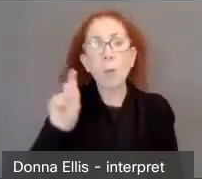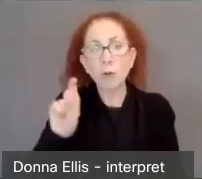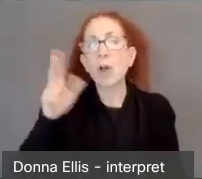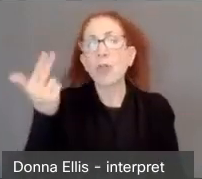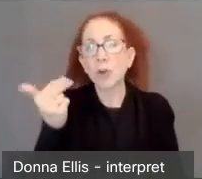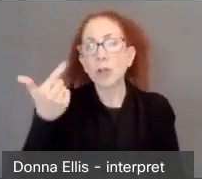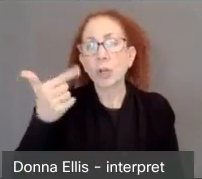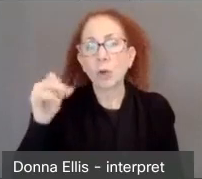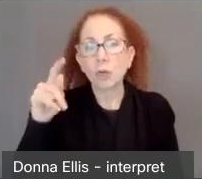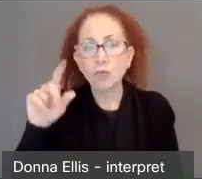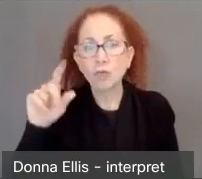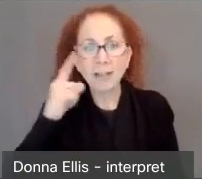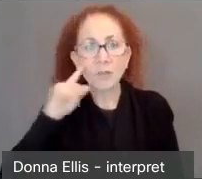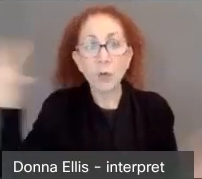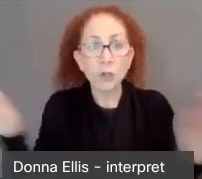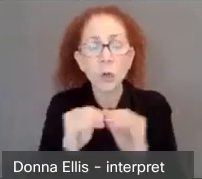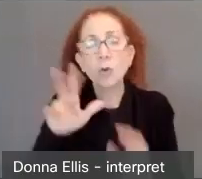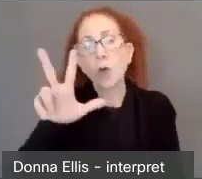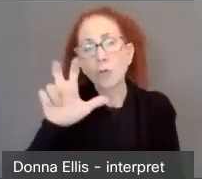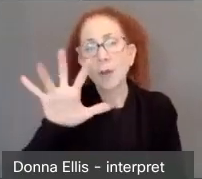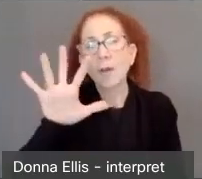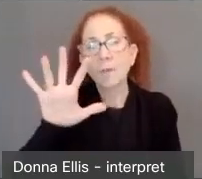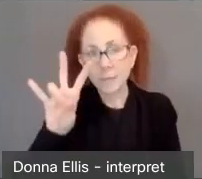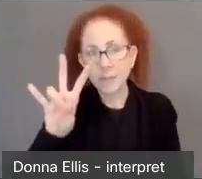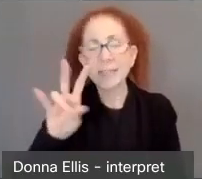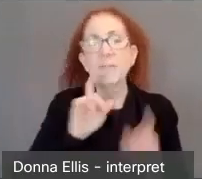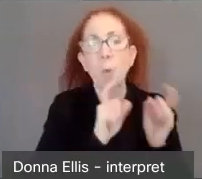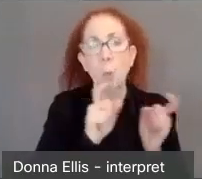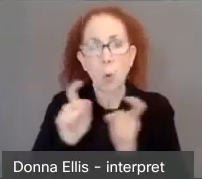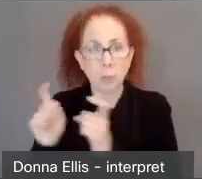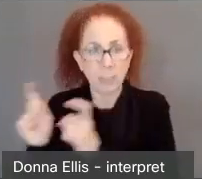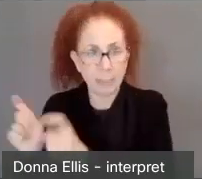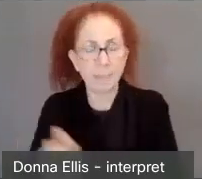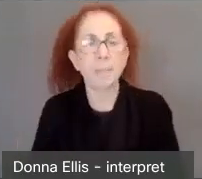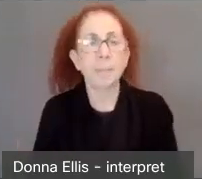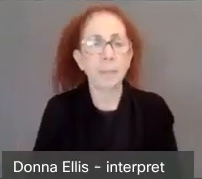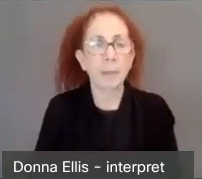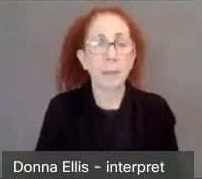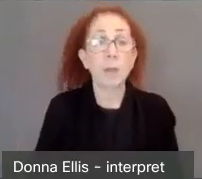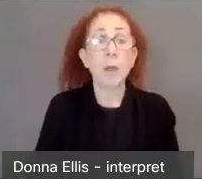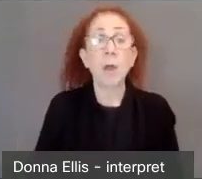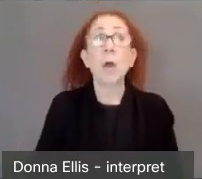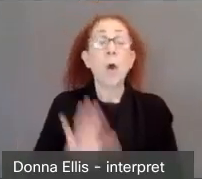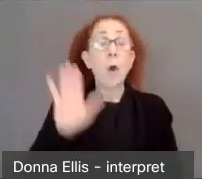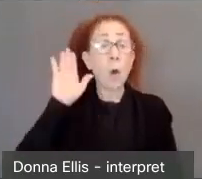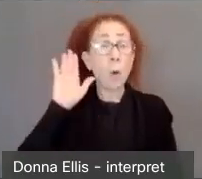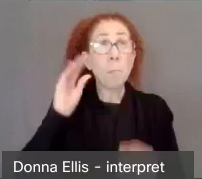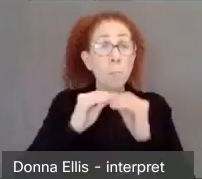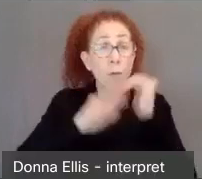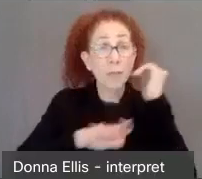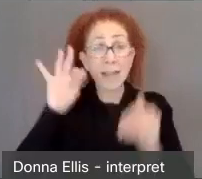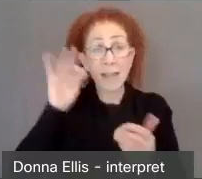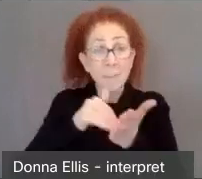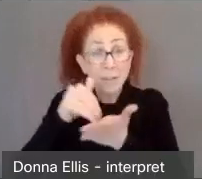for a total of 357 awards. Of the over $9 million allocated for this program,